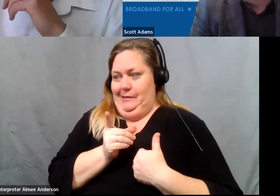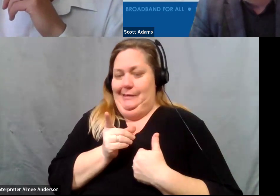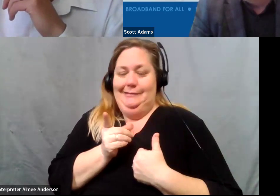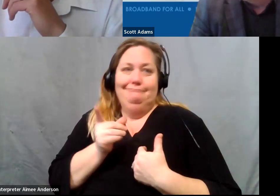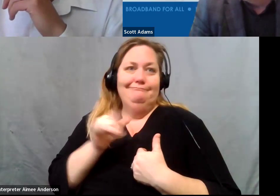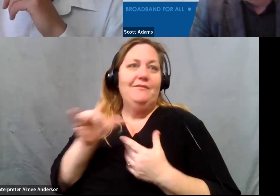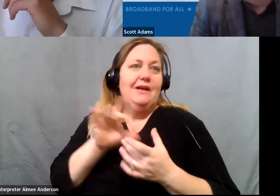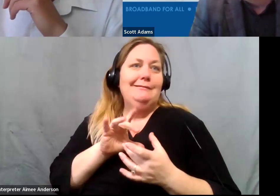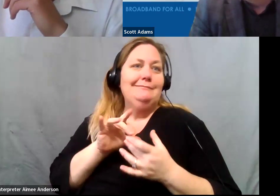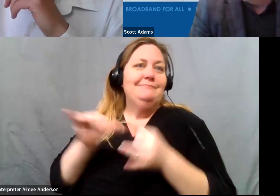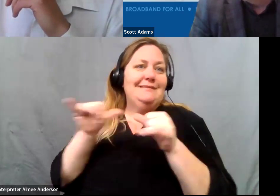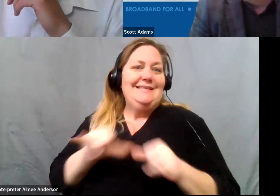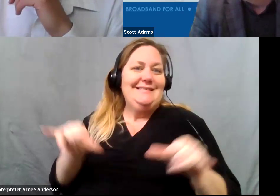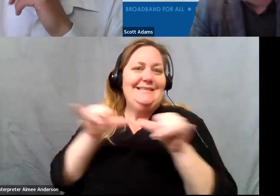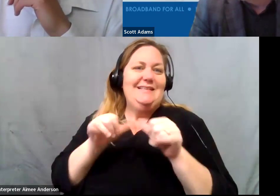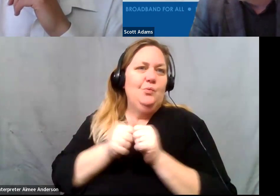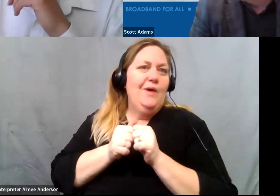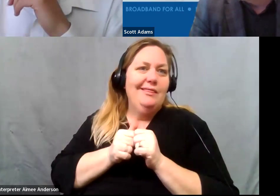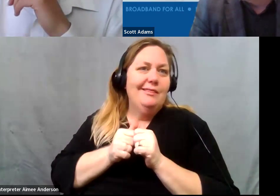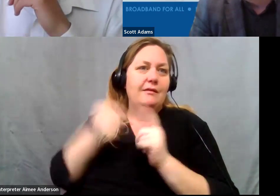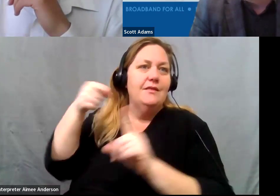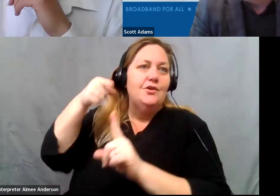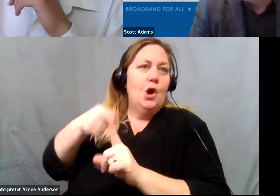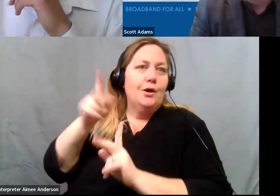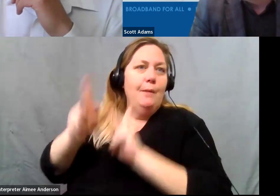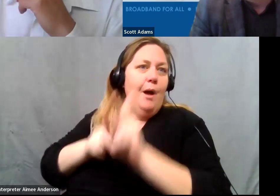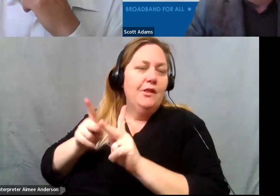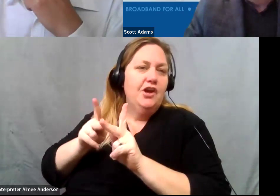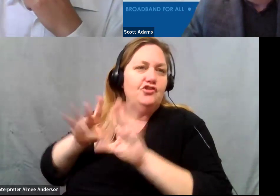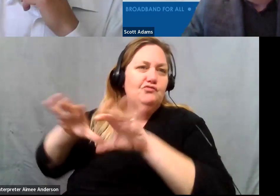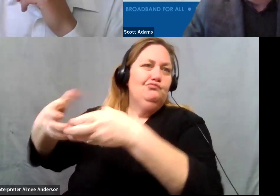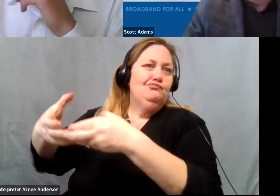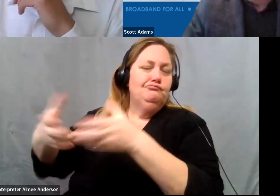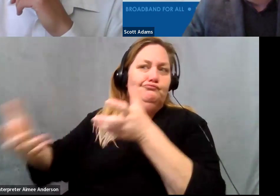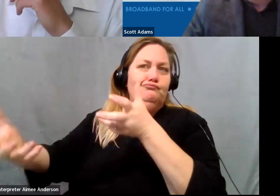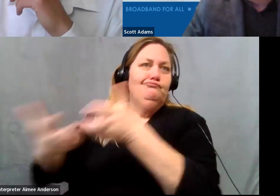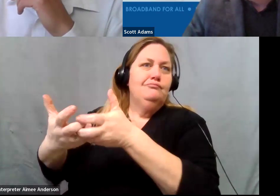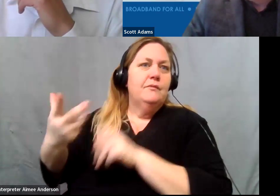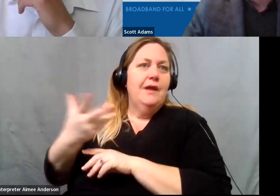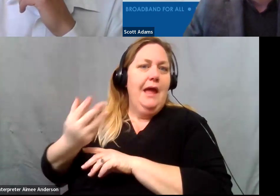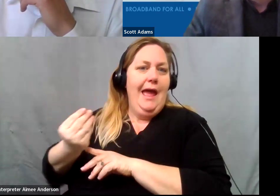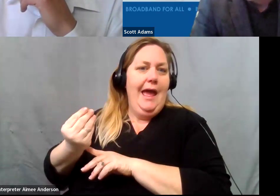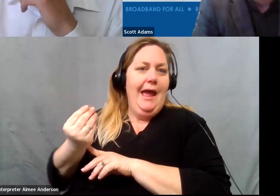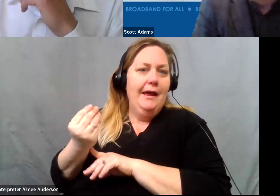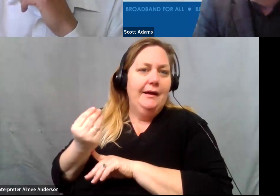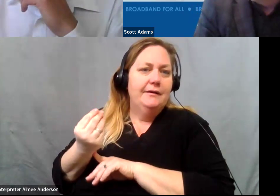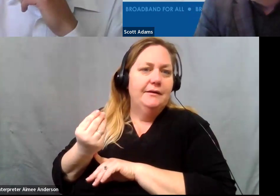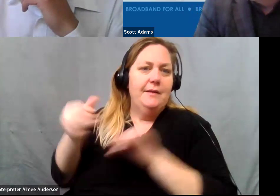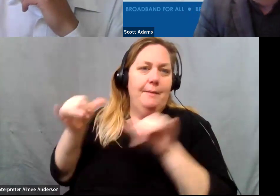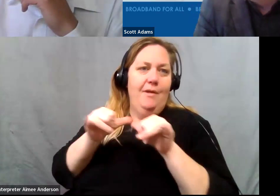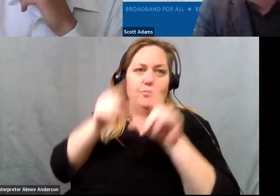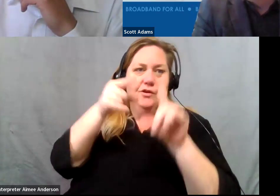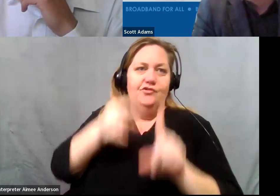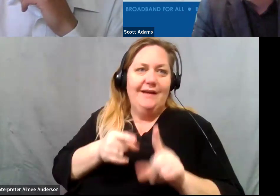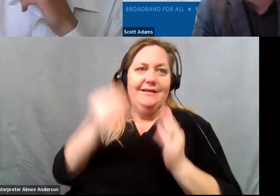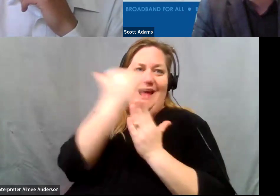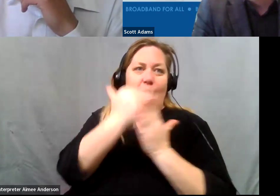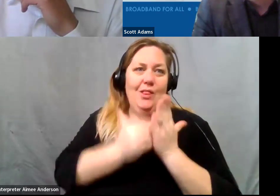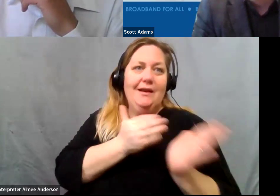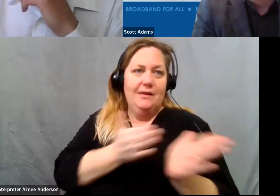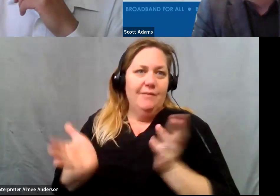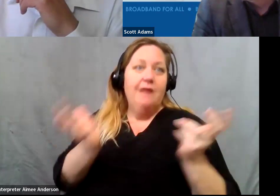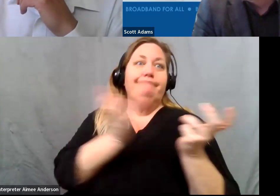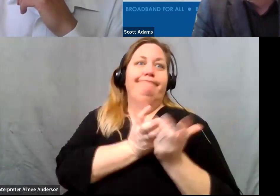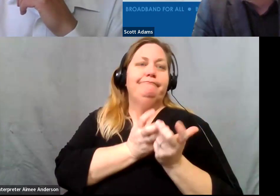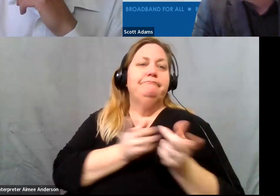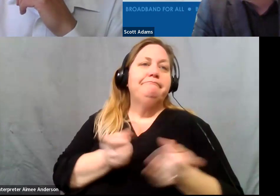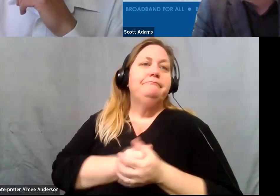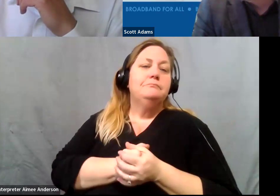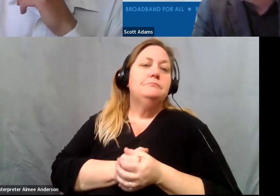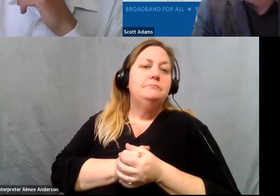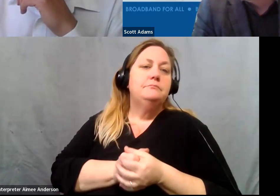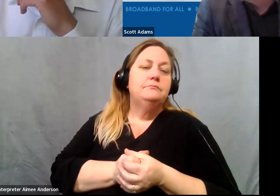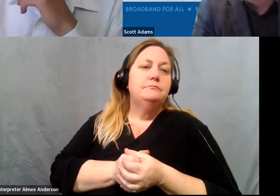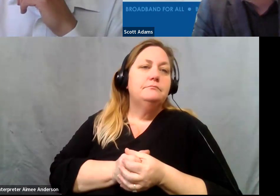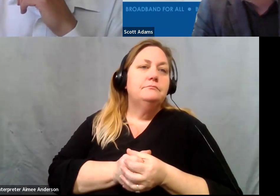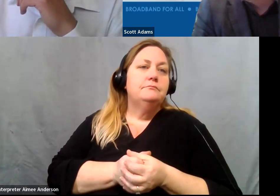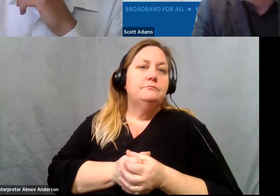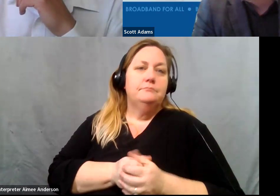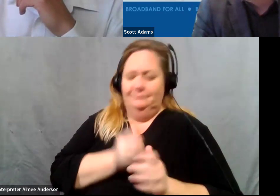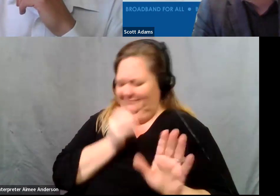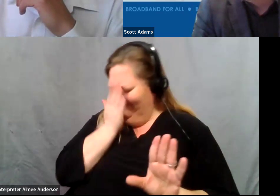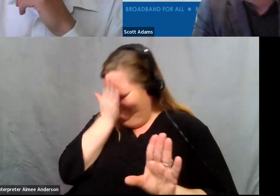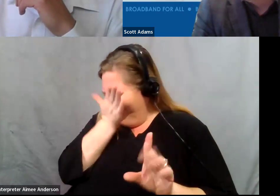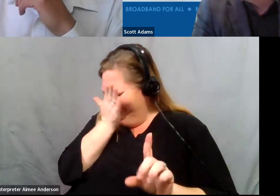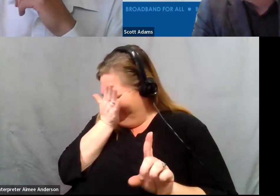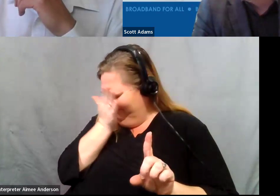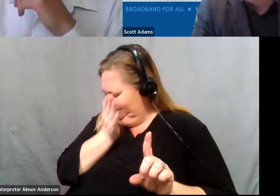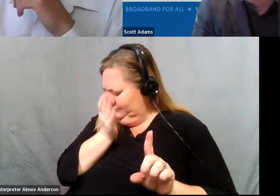with. You know the target populations and the and the measurable objectives outlined in the plan.